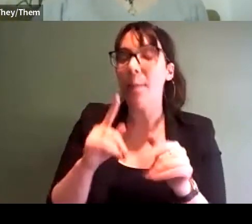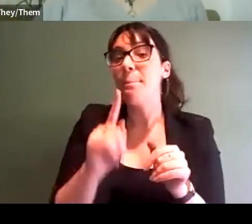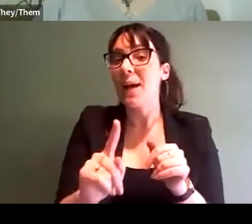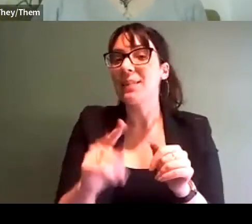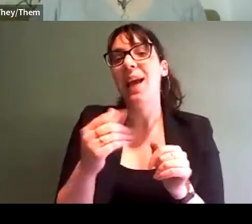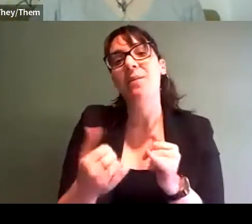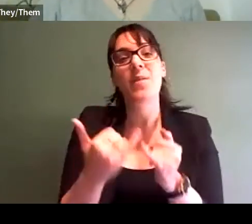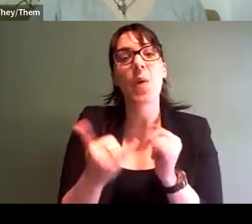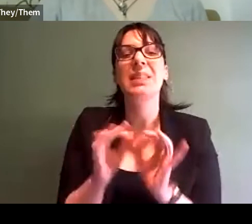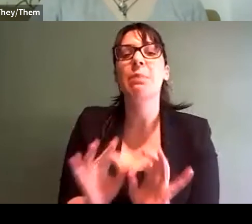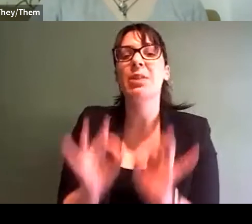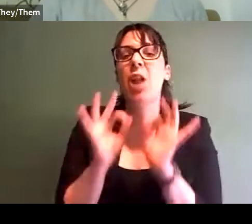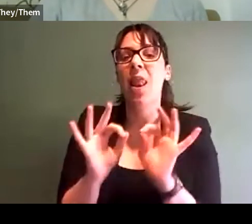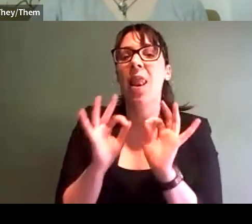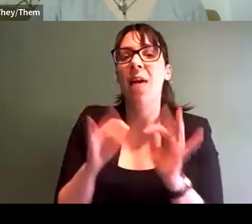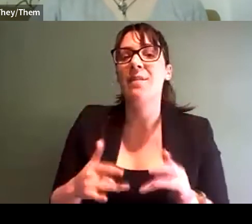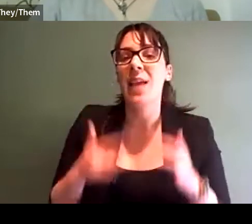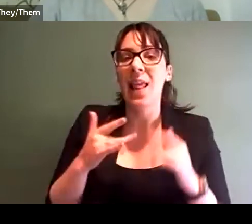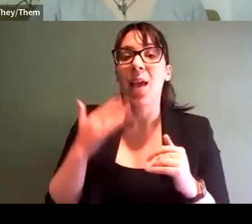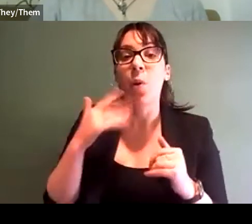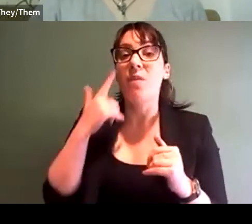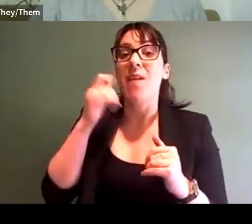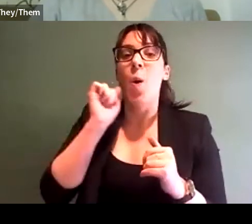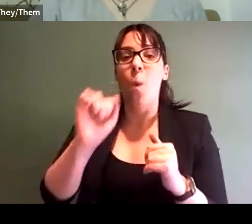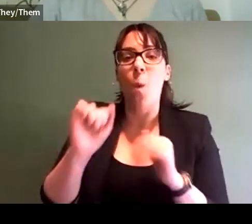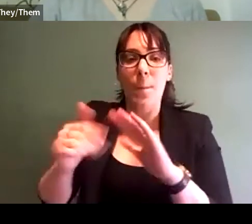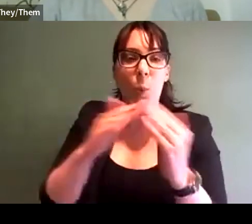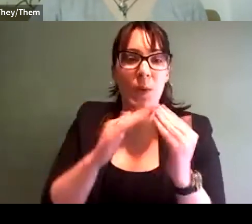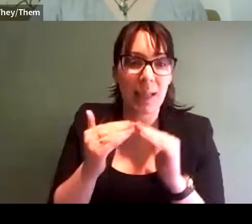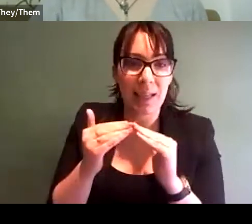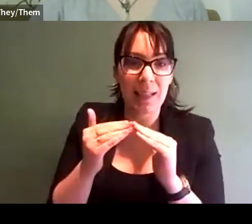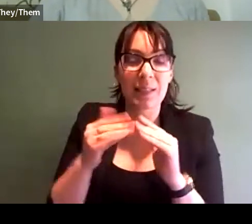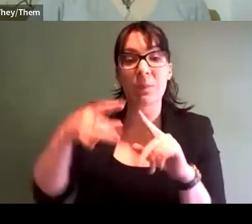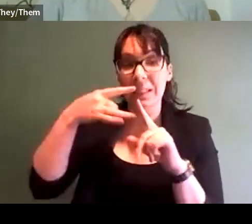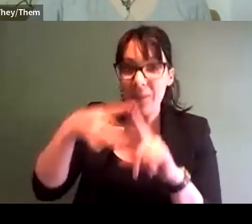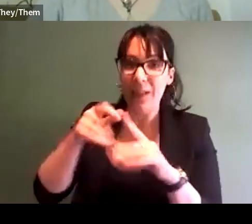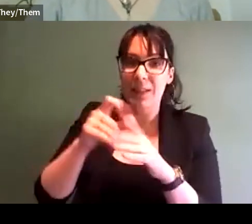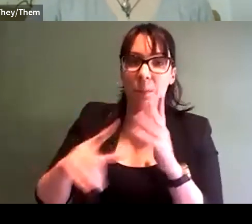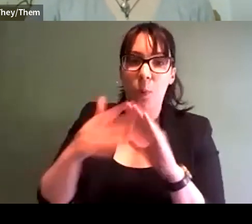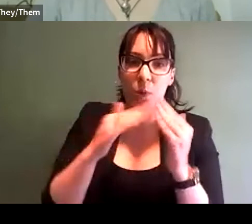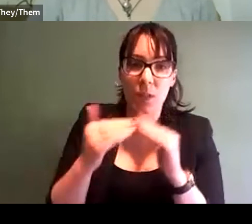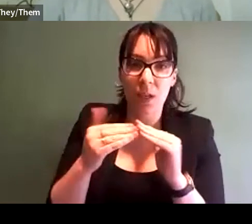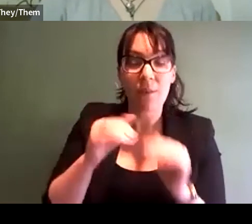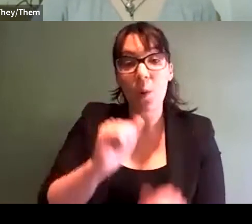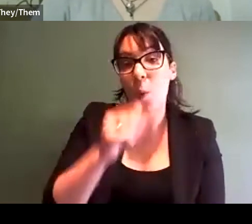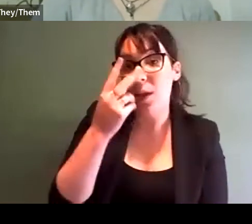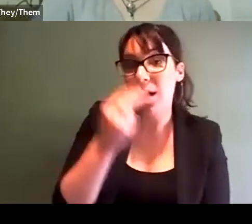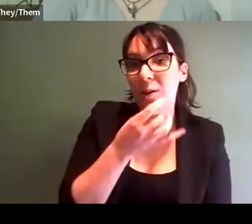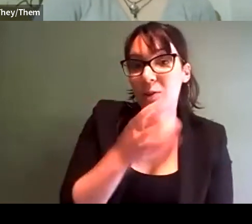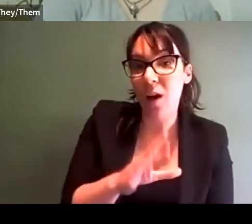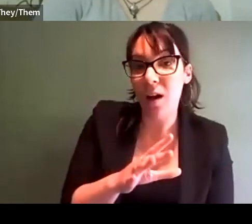And the builds a sense of belonging. When you find your community, particularly the disabled community, so you know for your young child.